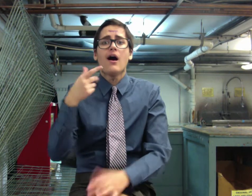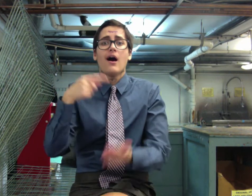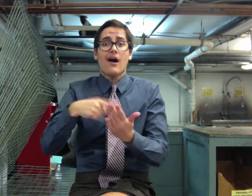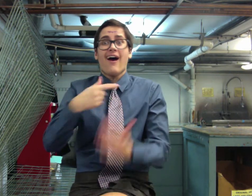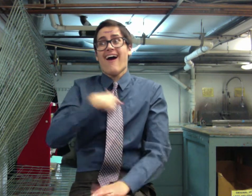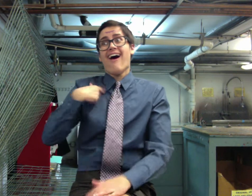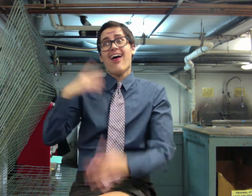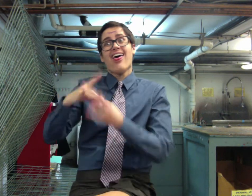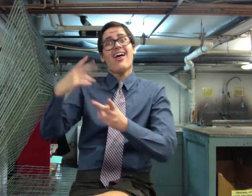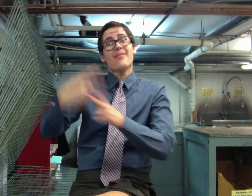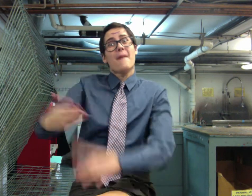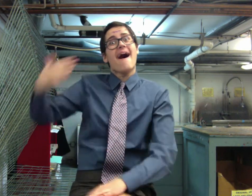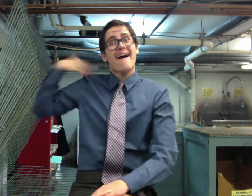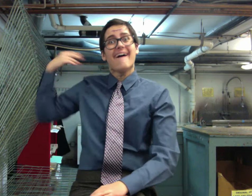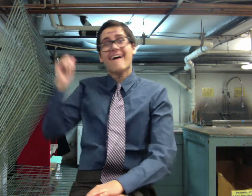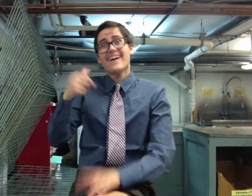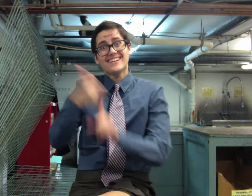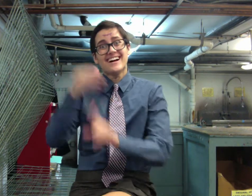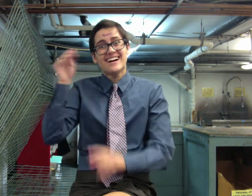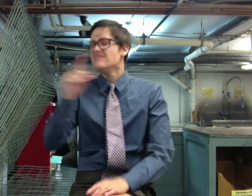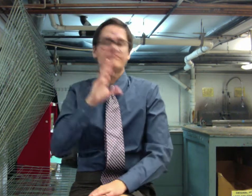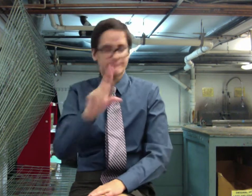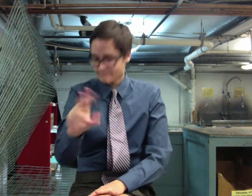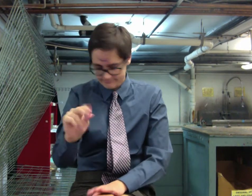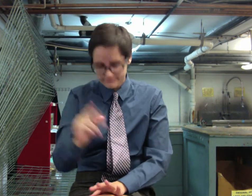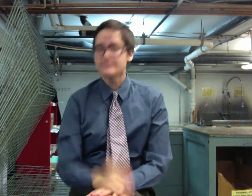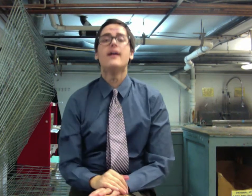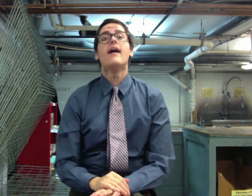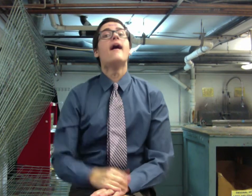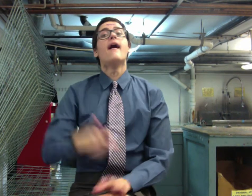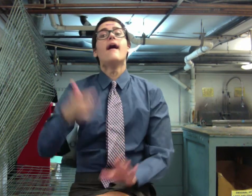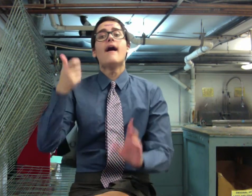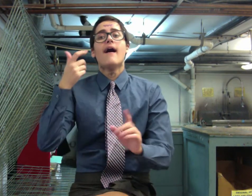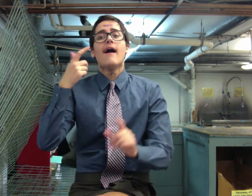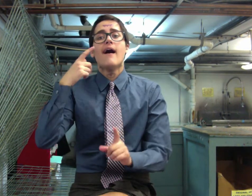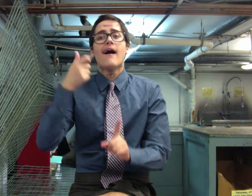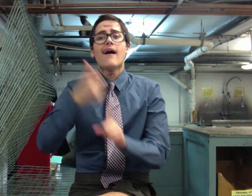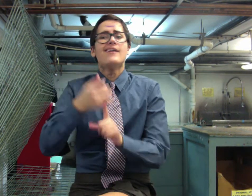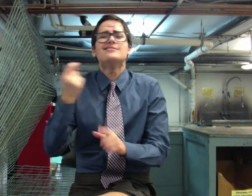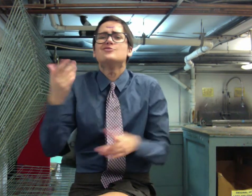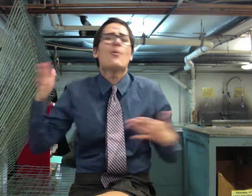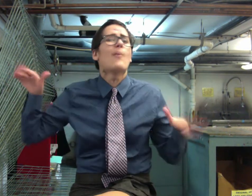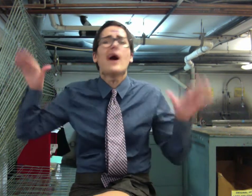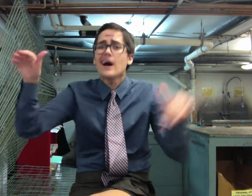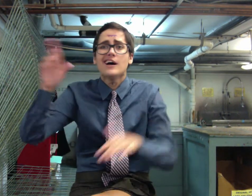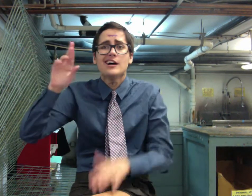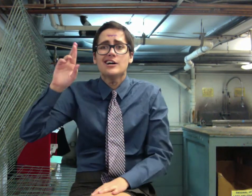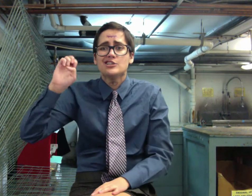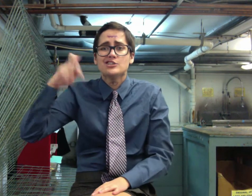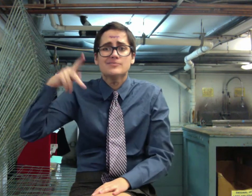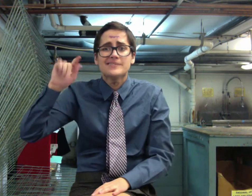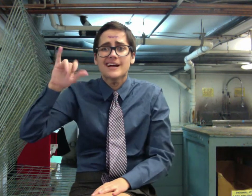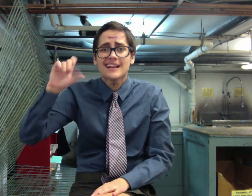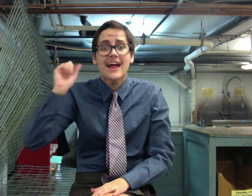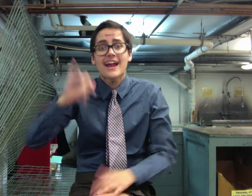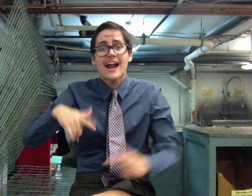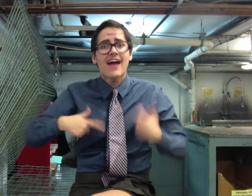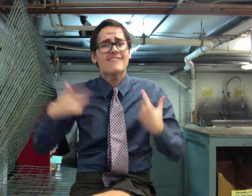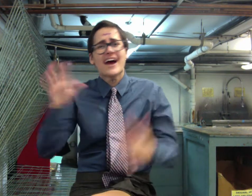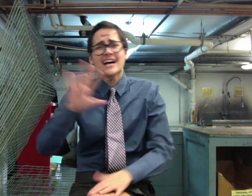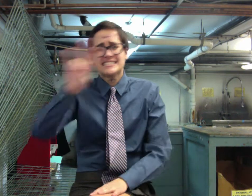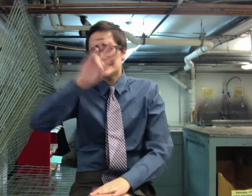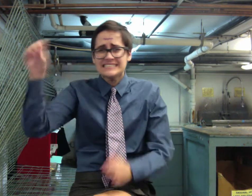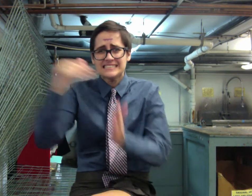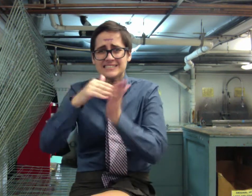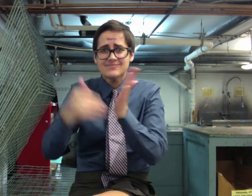station had previously stated-- just winged reptiles that lived about 70 million